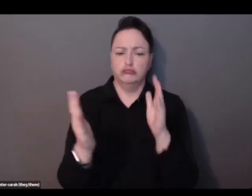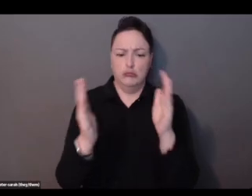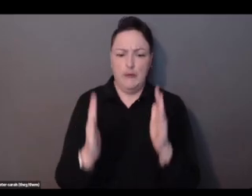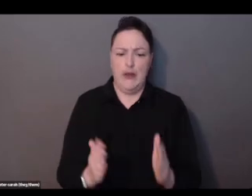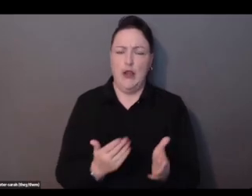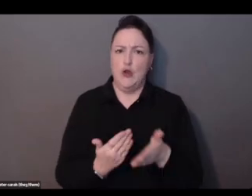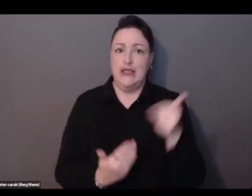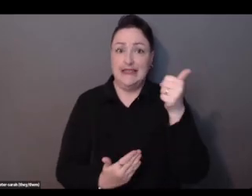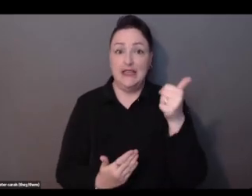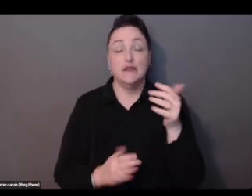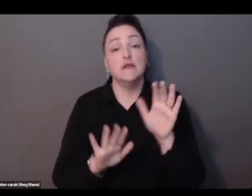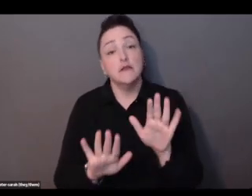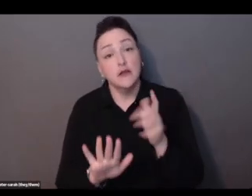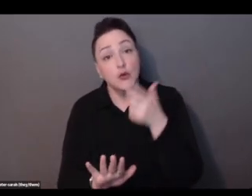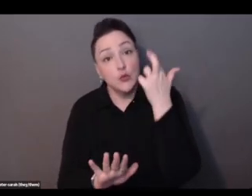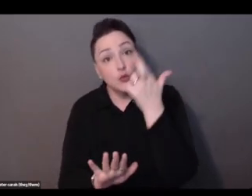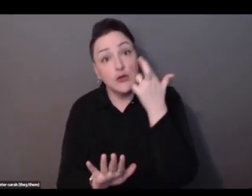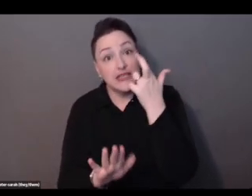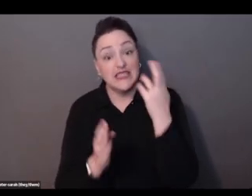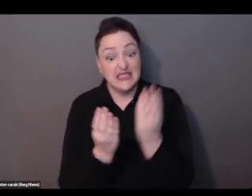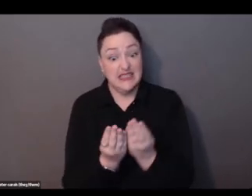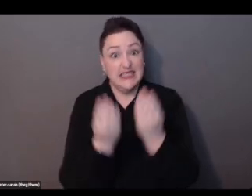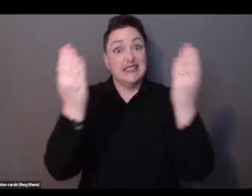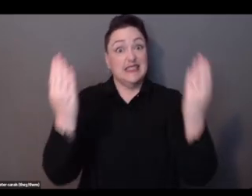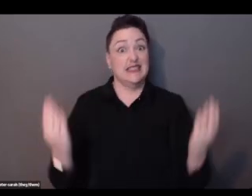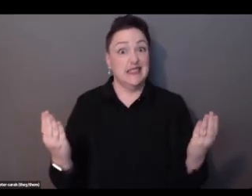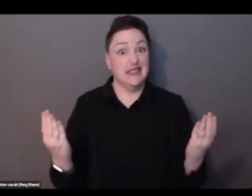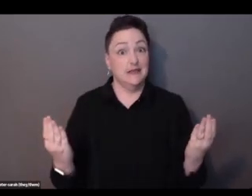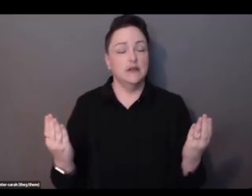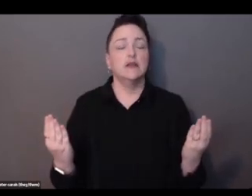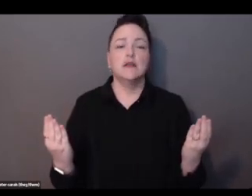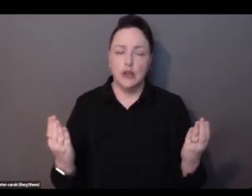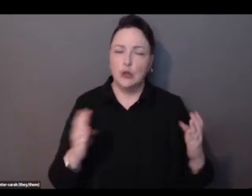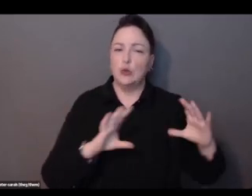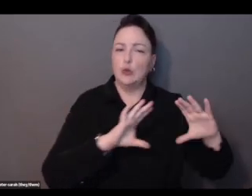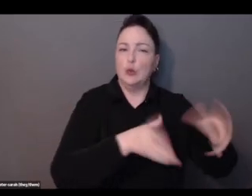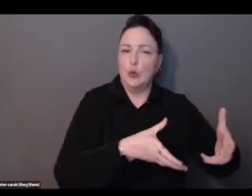because they're such different samples, one being survey data from